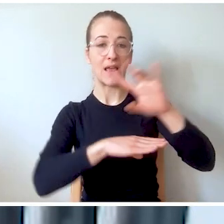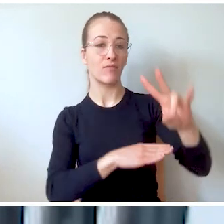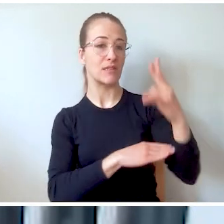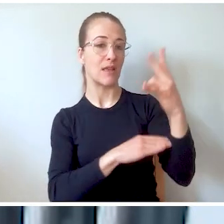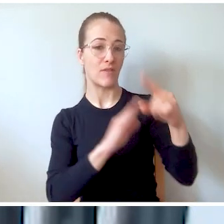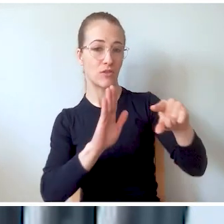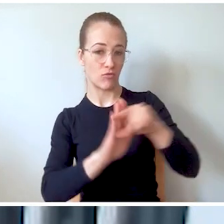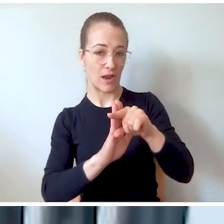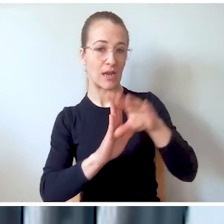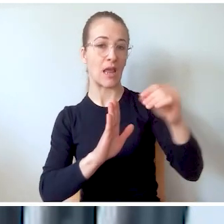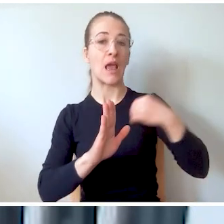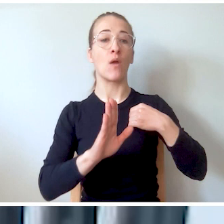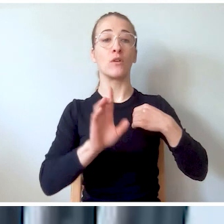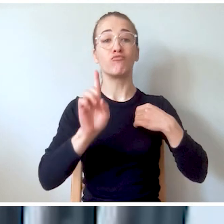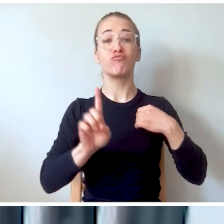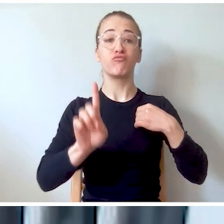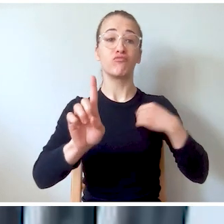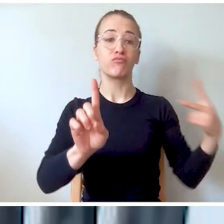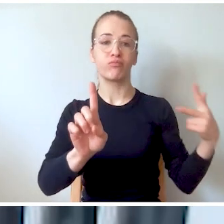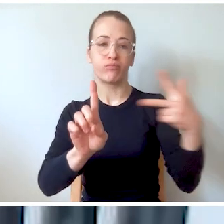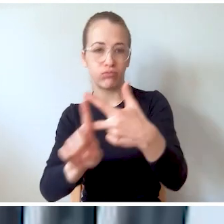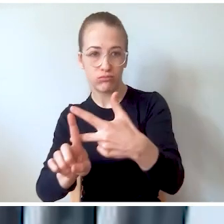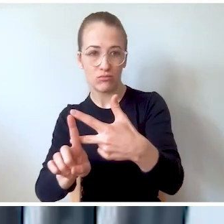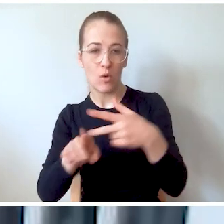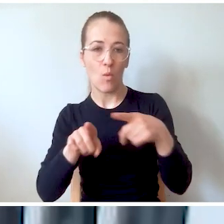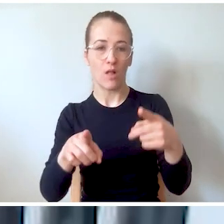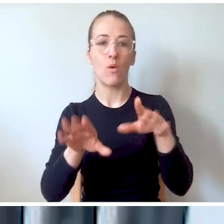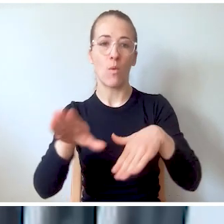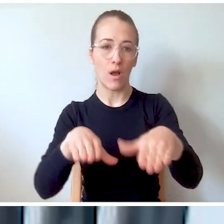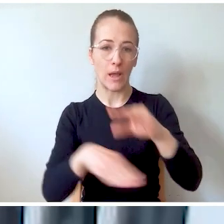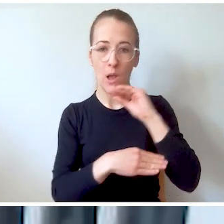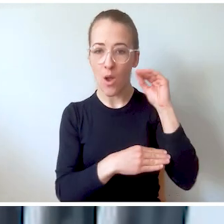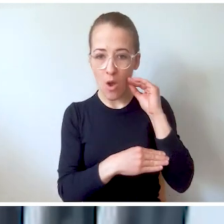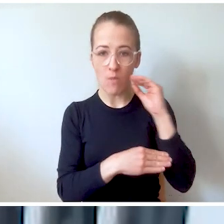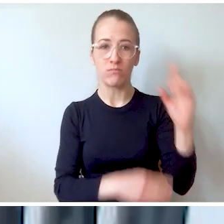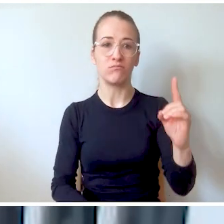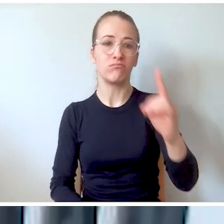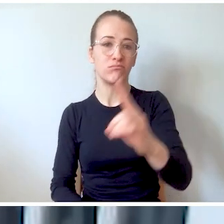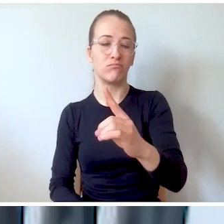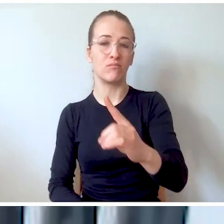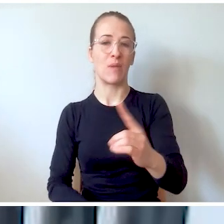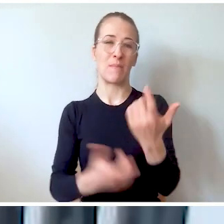and I was hit by a car while walking home, crossing a major highway here on Long Island,